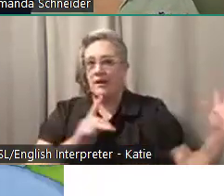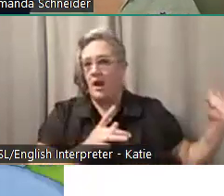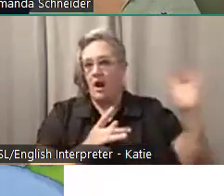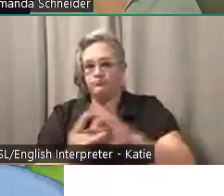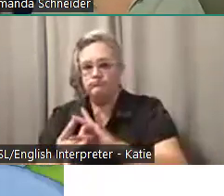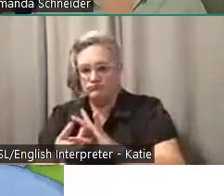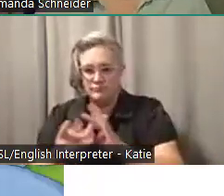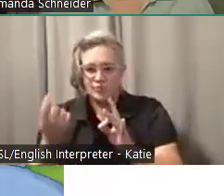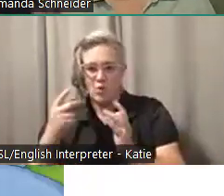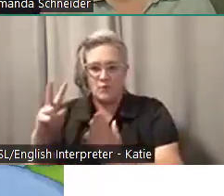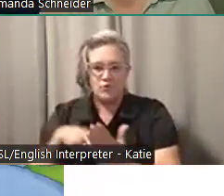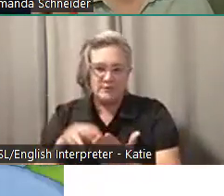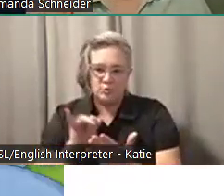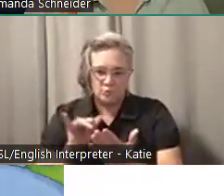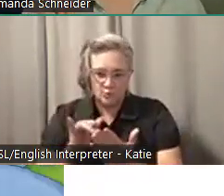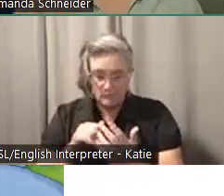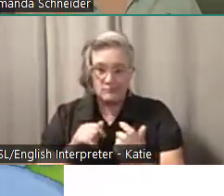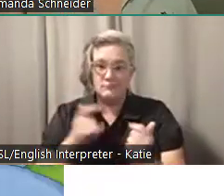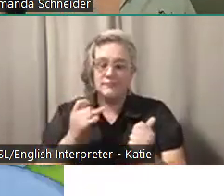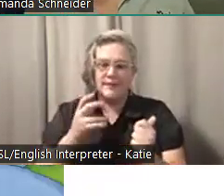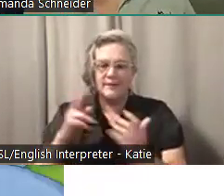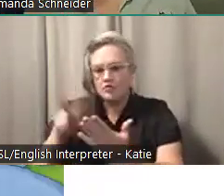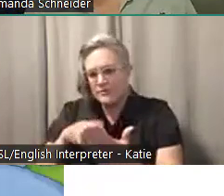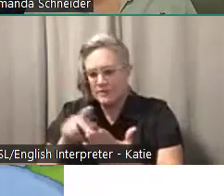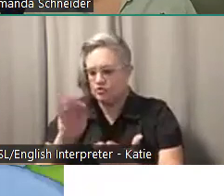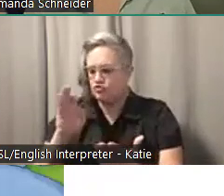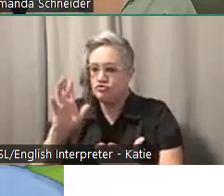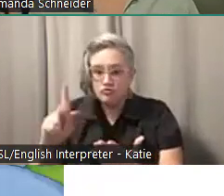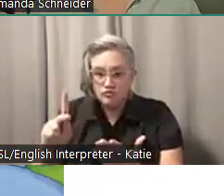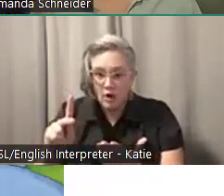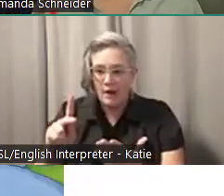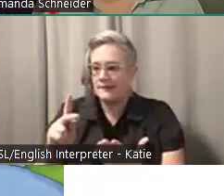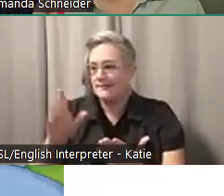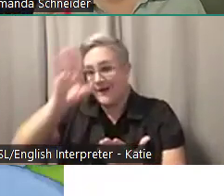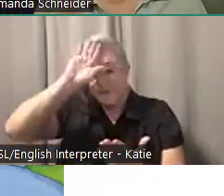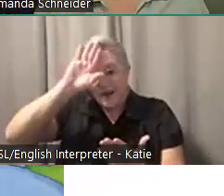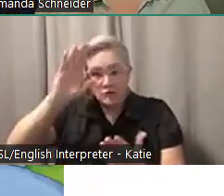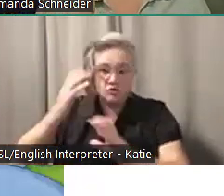So, for example, if you're reading about trucks, and there's a fire truck in there. So, pointing out